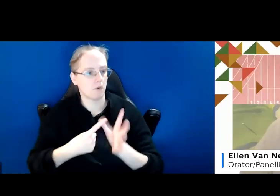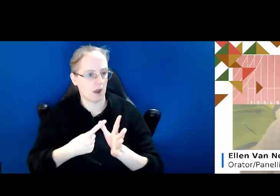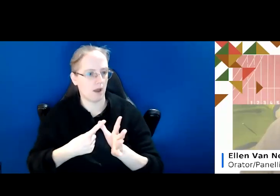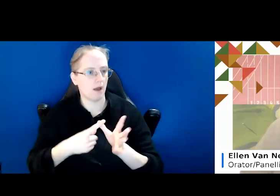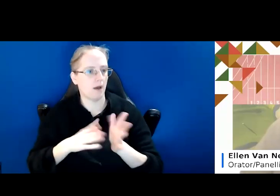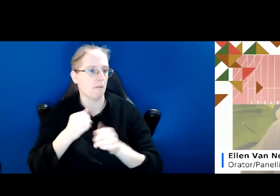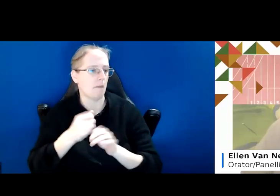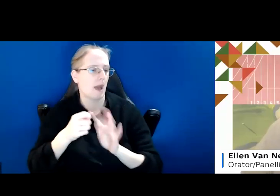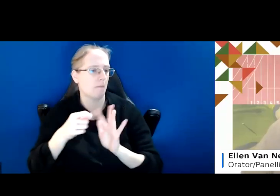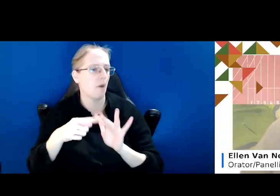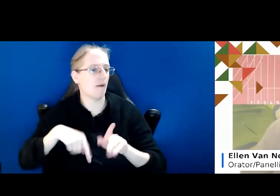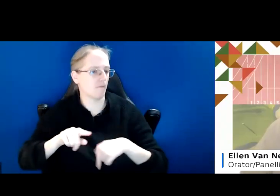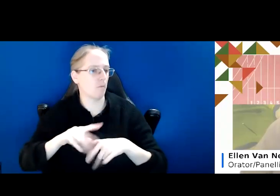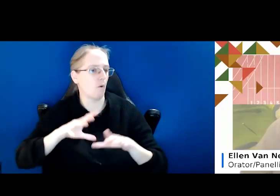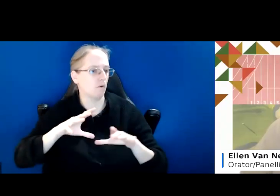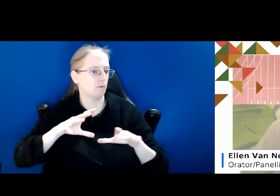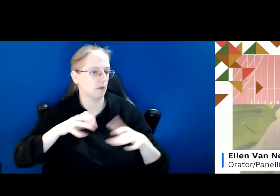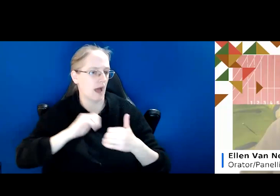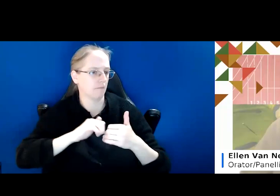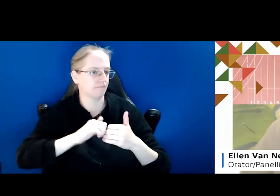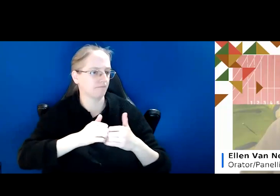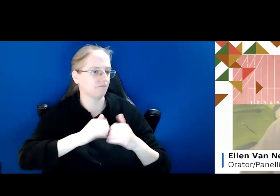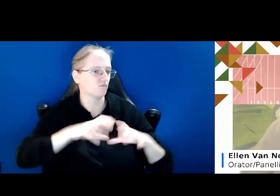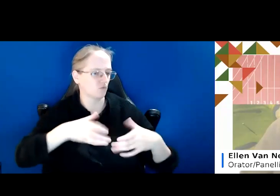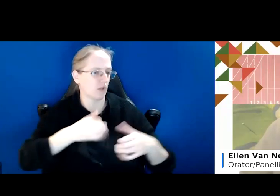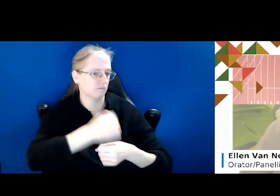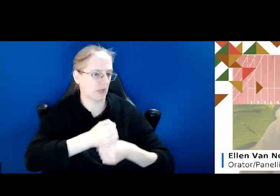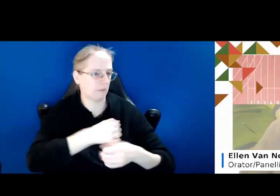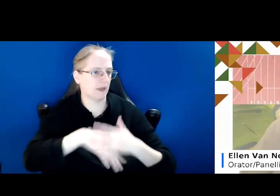a role that keeps him involved in a sport that he's loved all his life